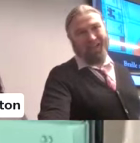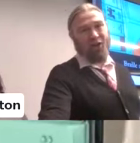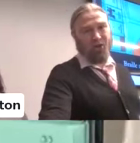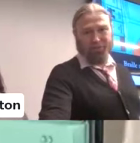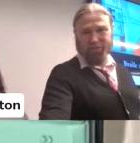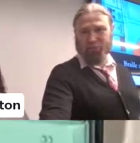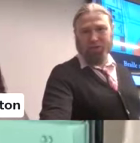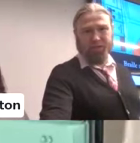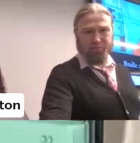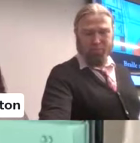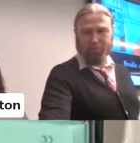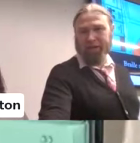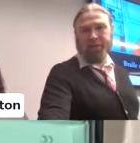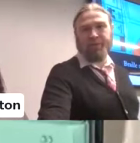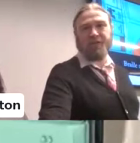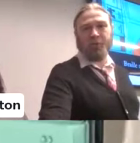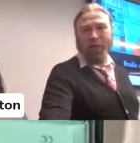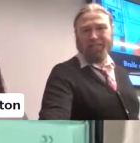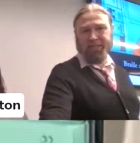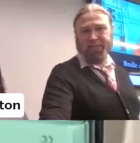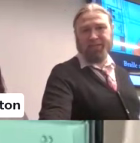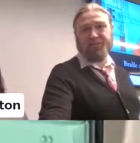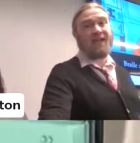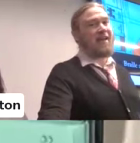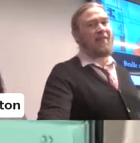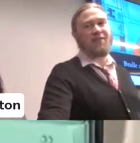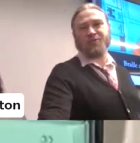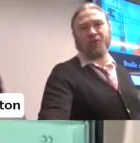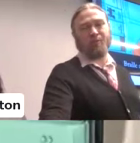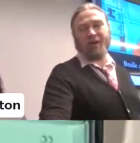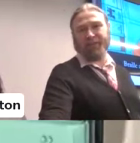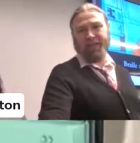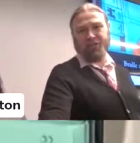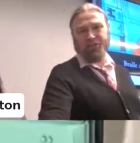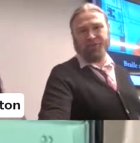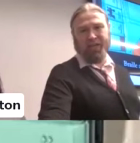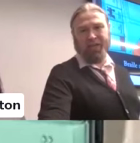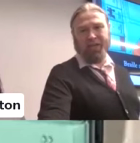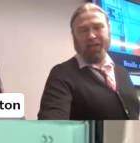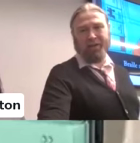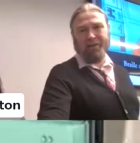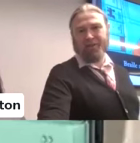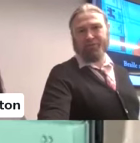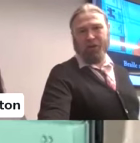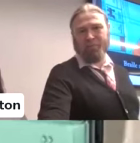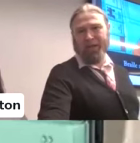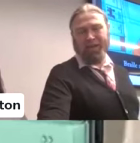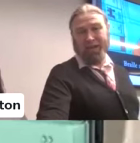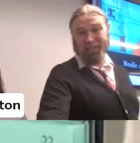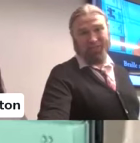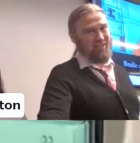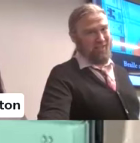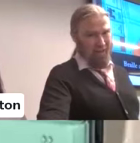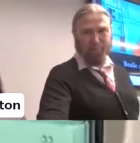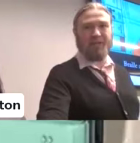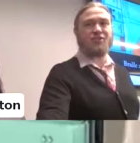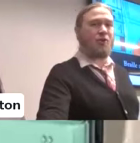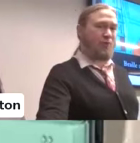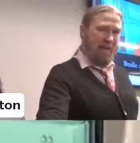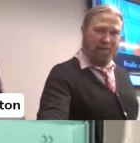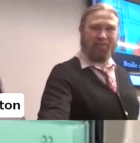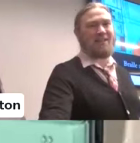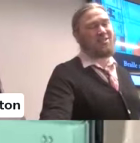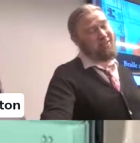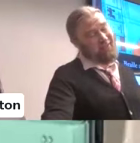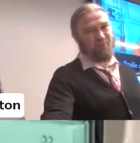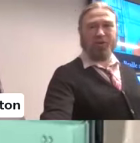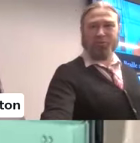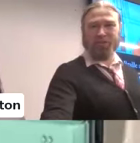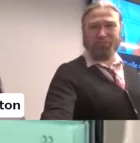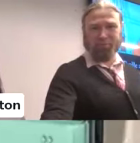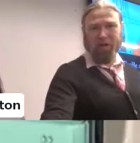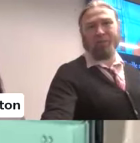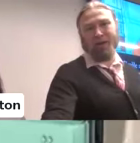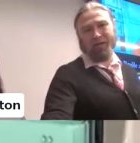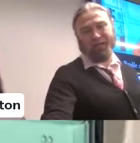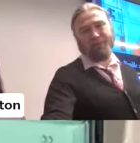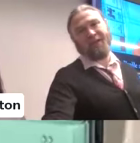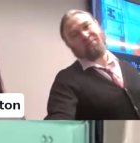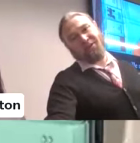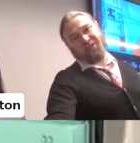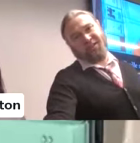Because parker brothers Hasbro they are not making these things on a large scale.